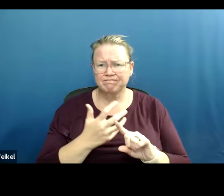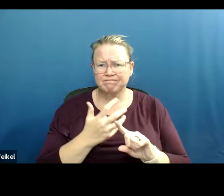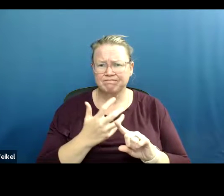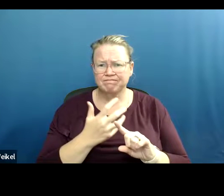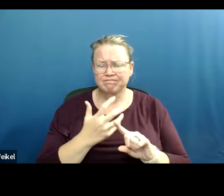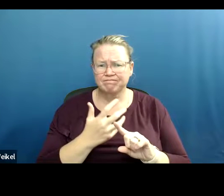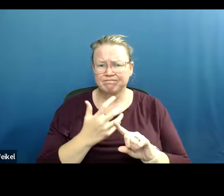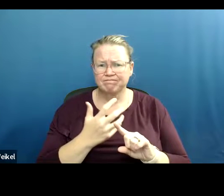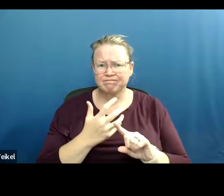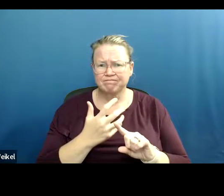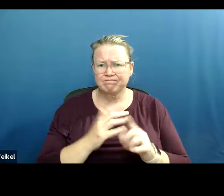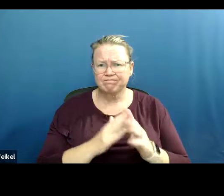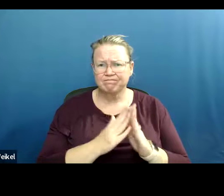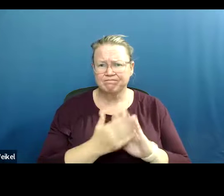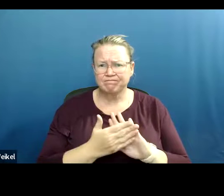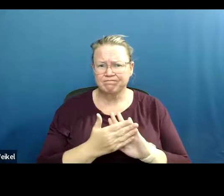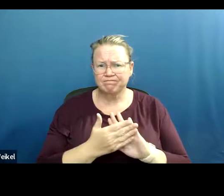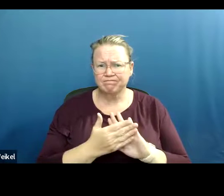Harm (He/Him): goes into the message